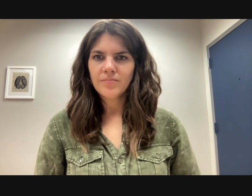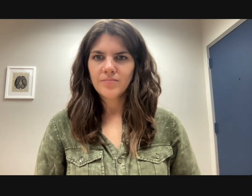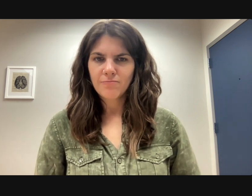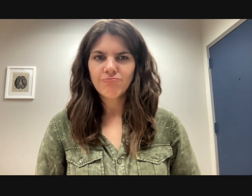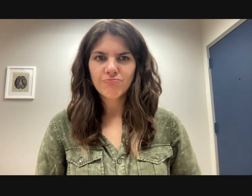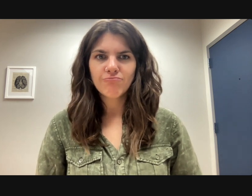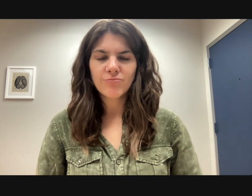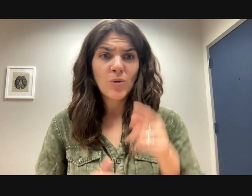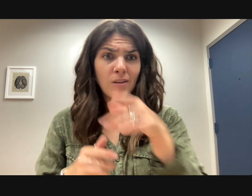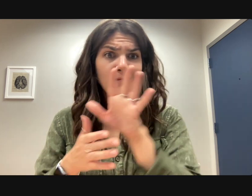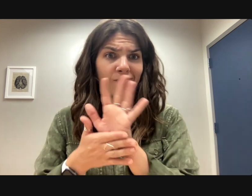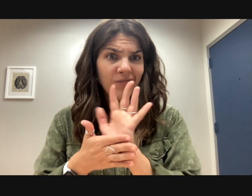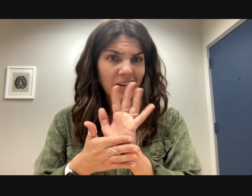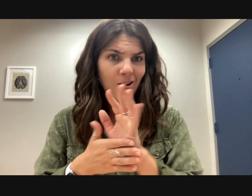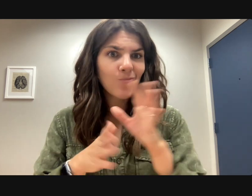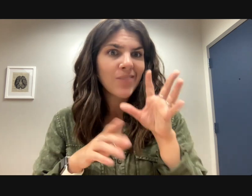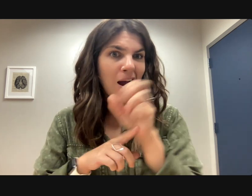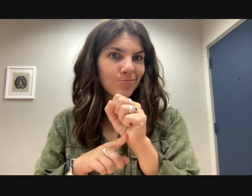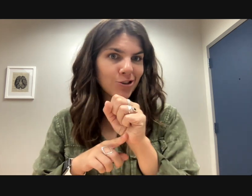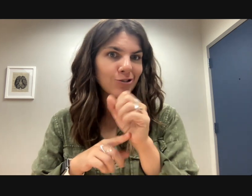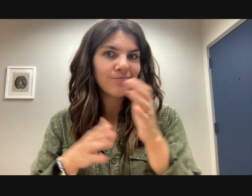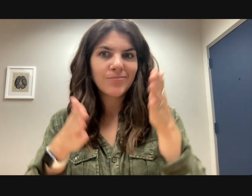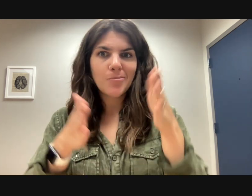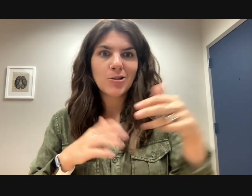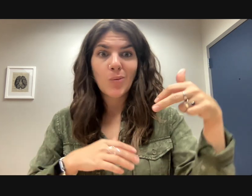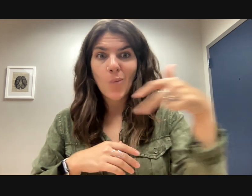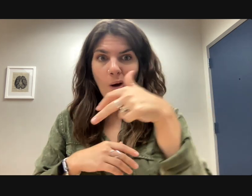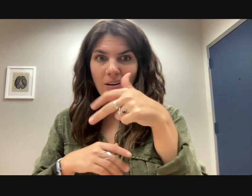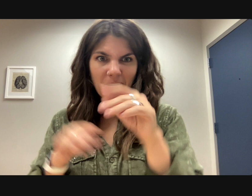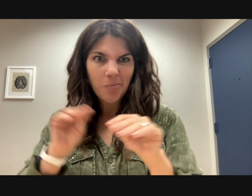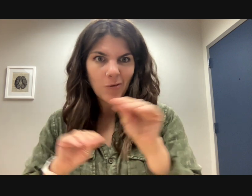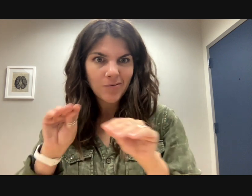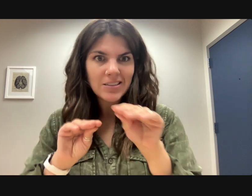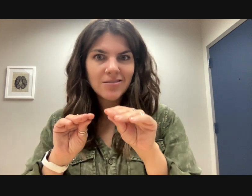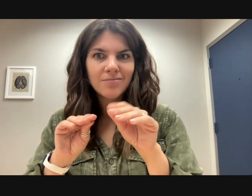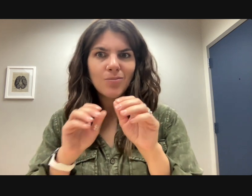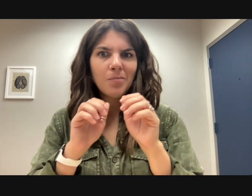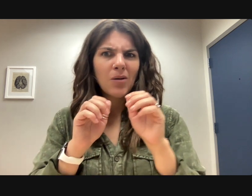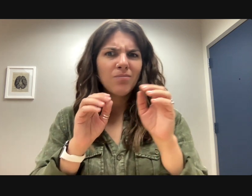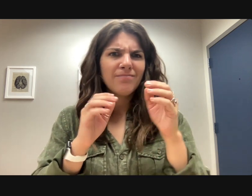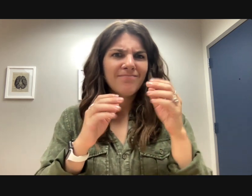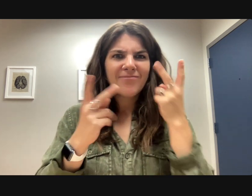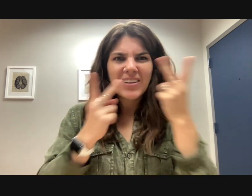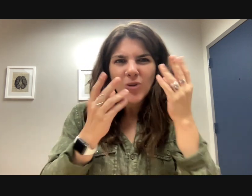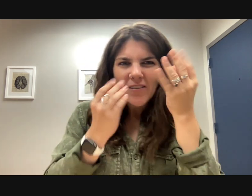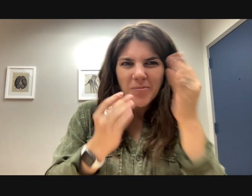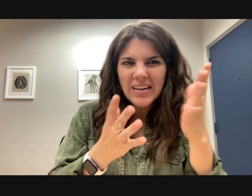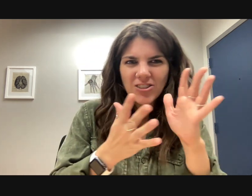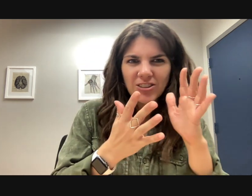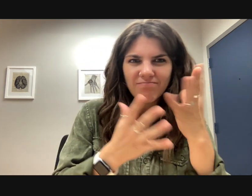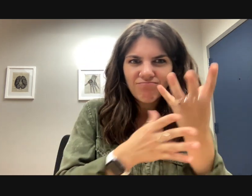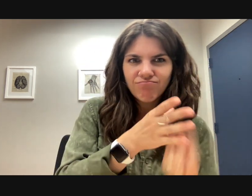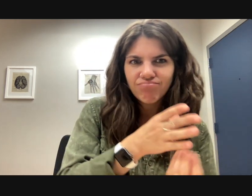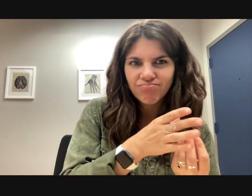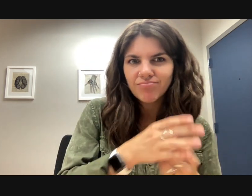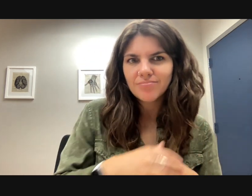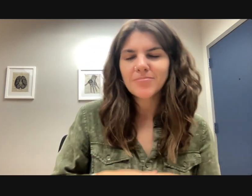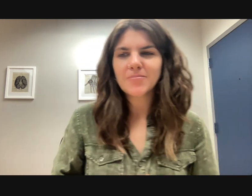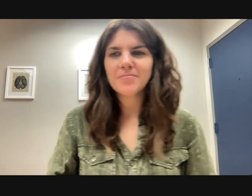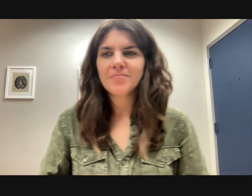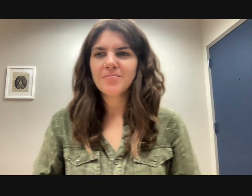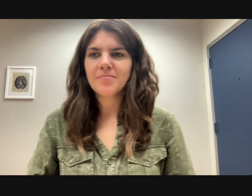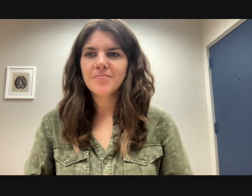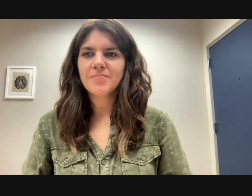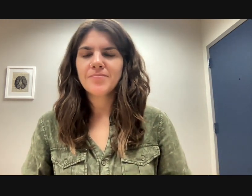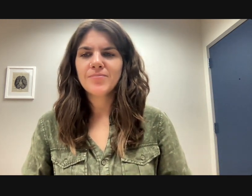The recent video captured the movements of a person walking without some visual information.